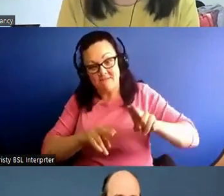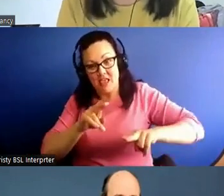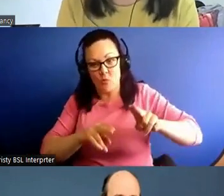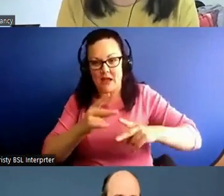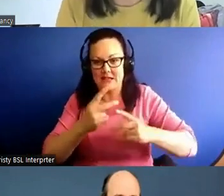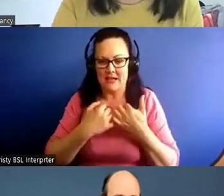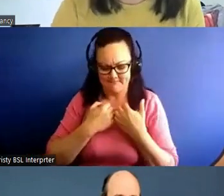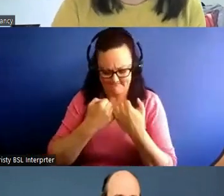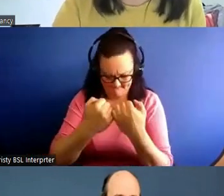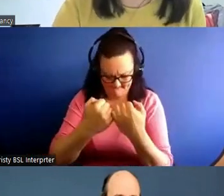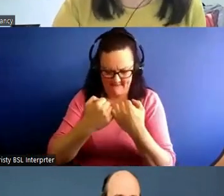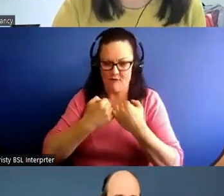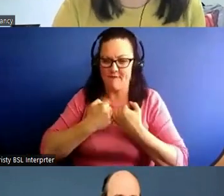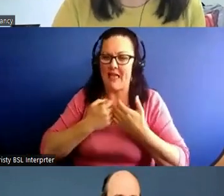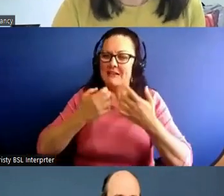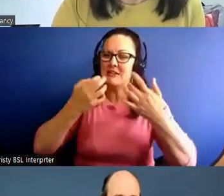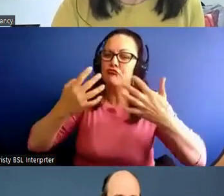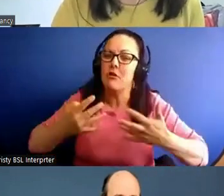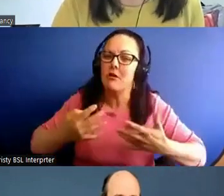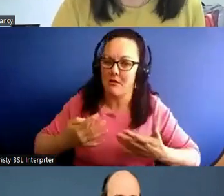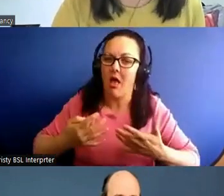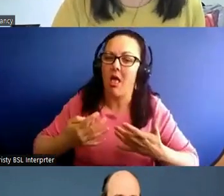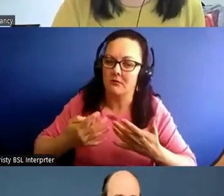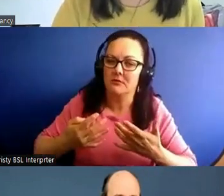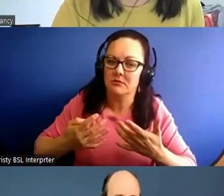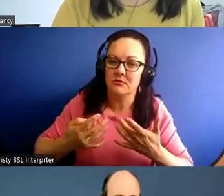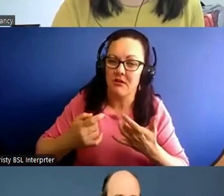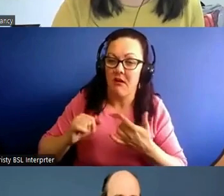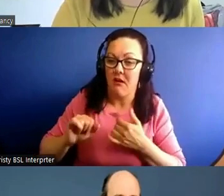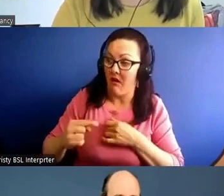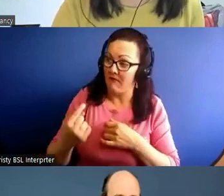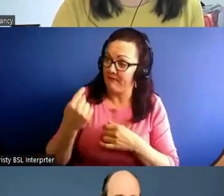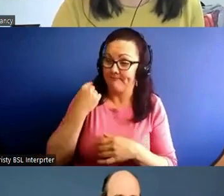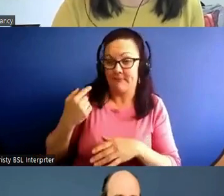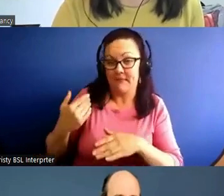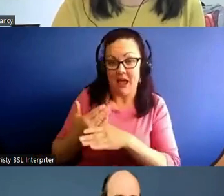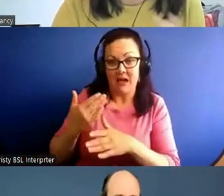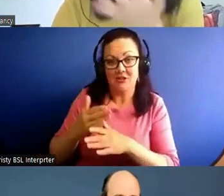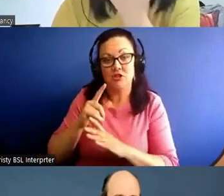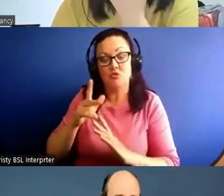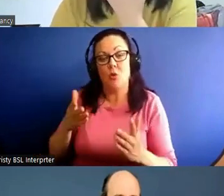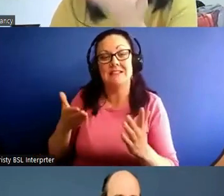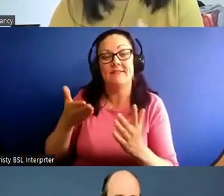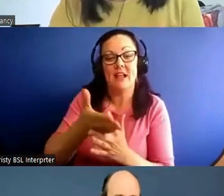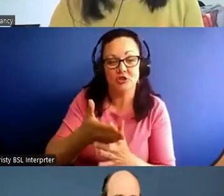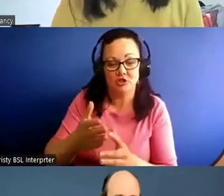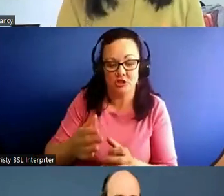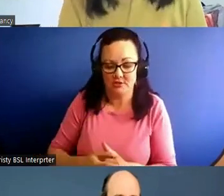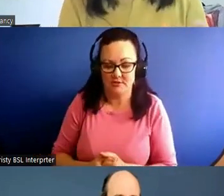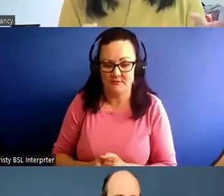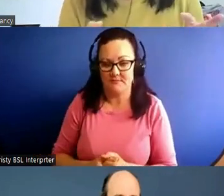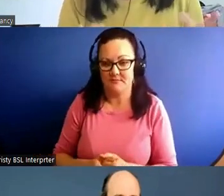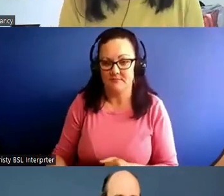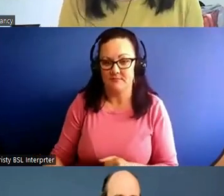on the results of the actions or interventions. In each